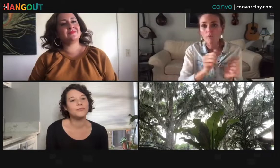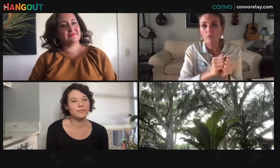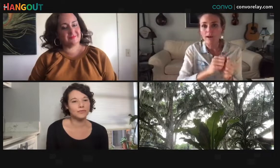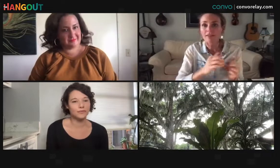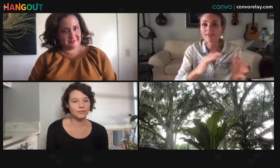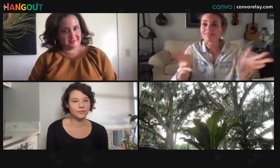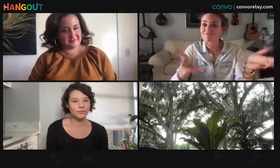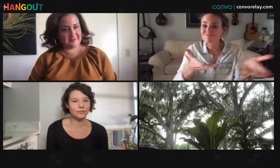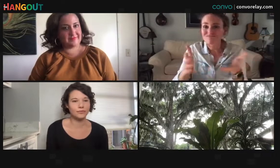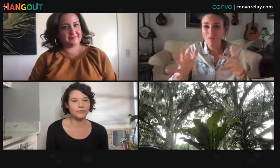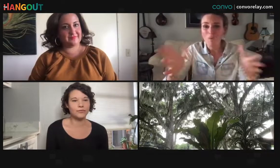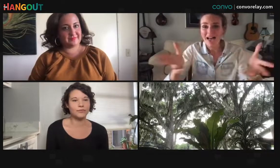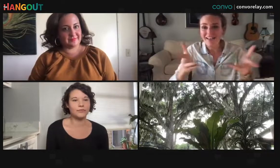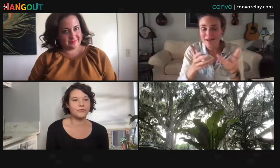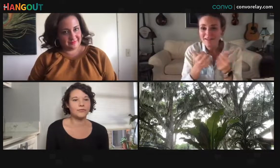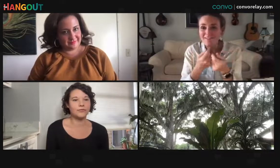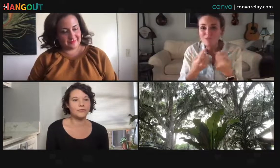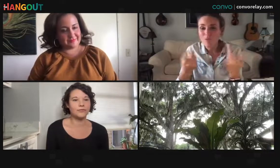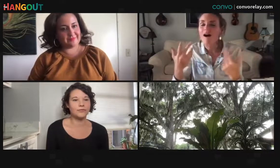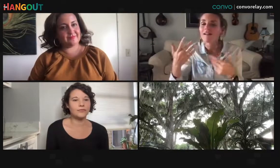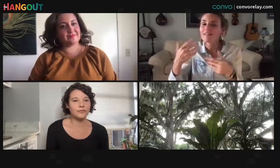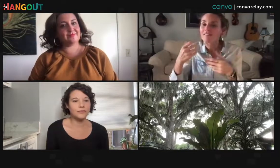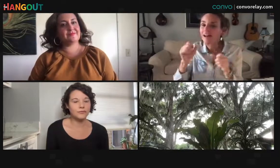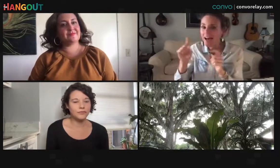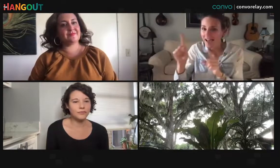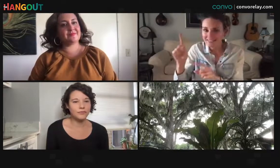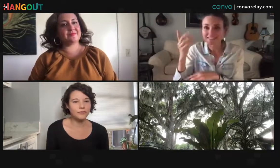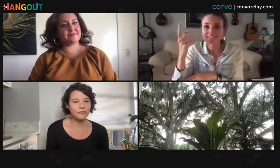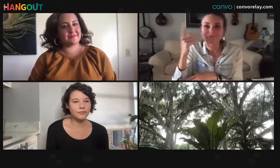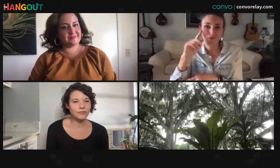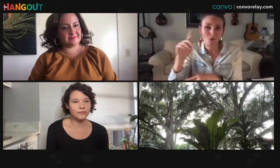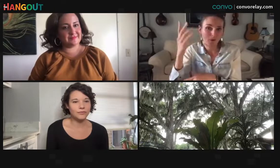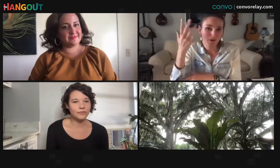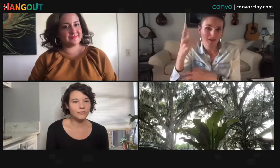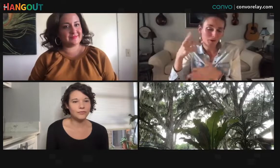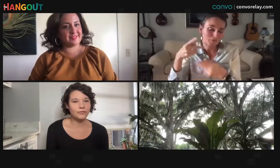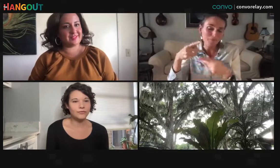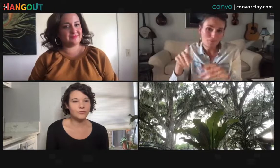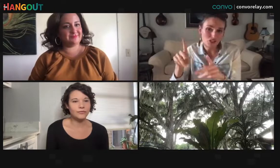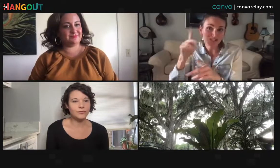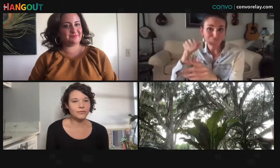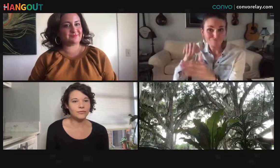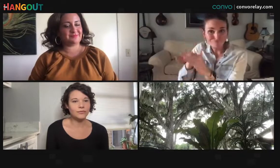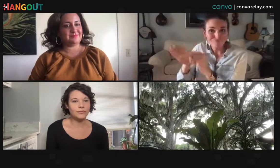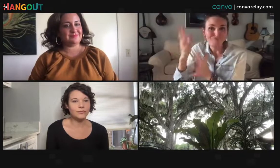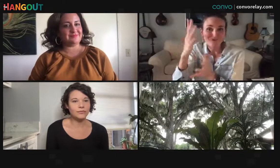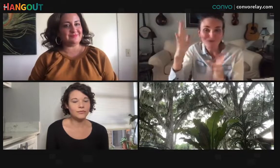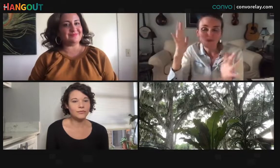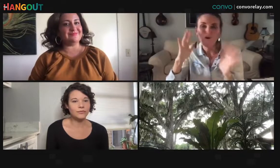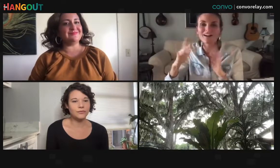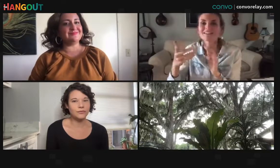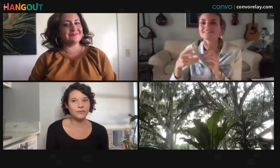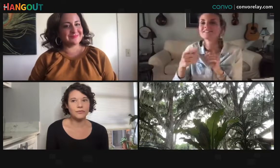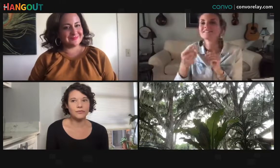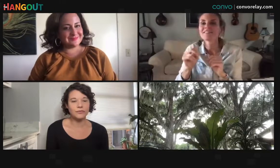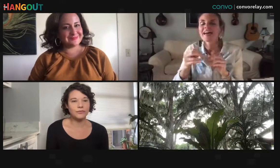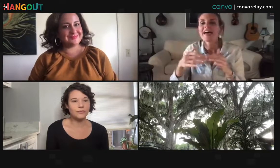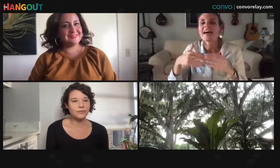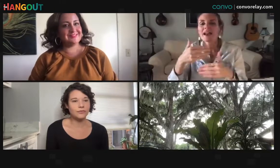my training sequence starts with welcoming everyone and asking for permission to enter the forest